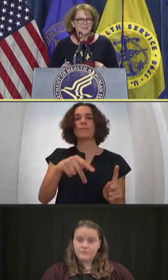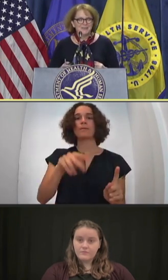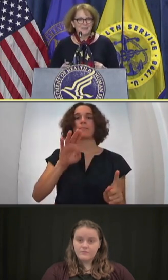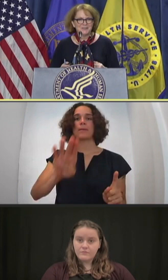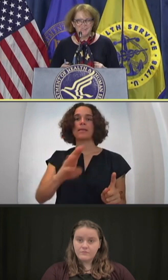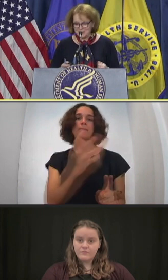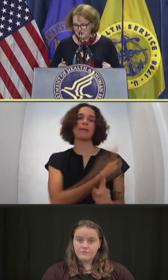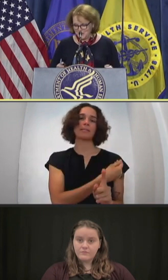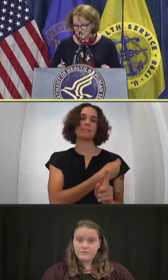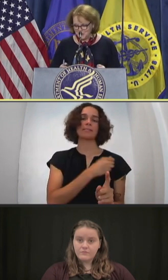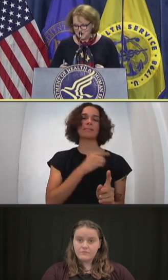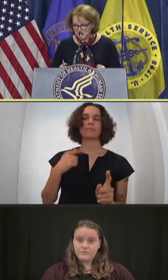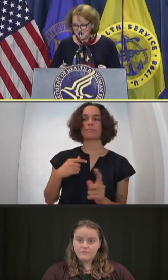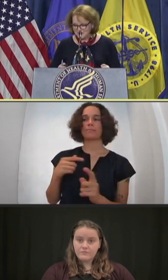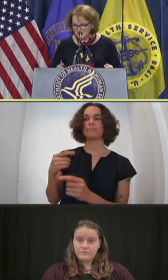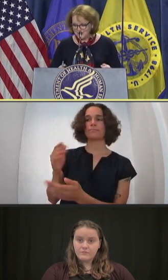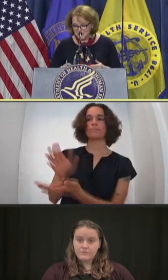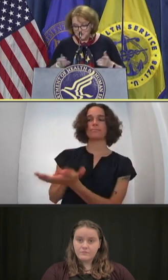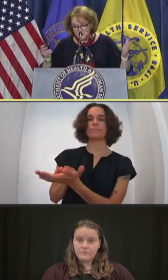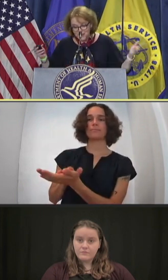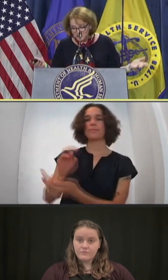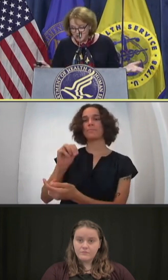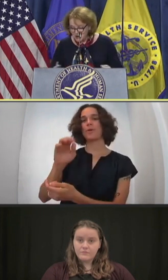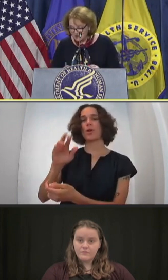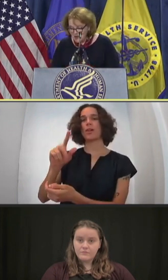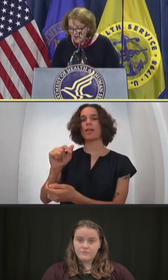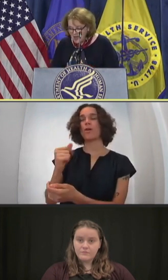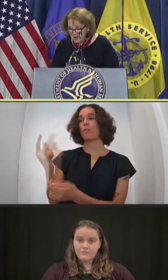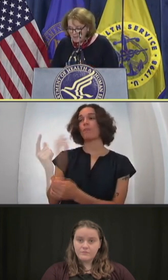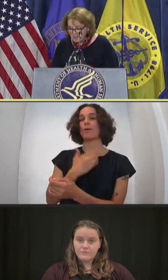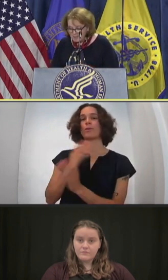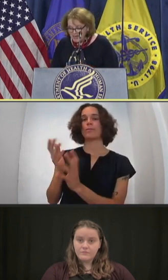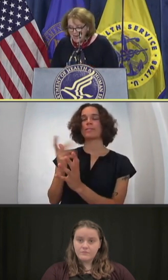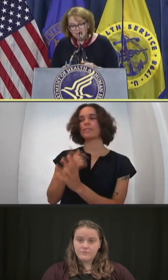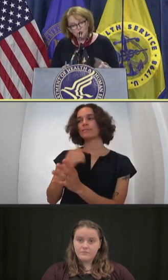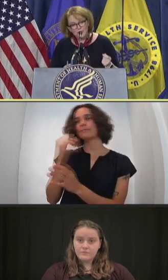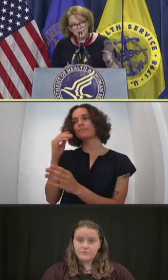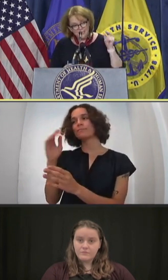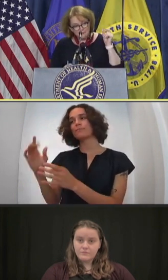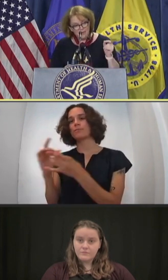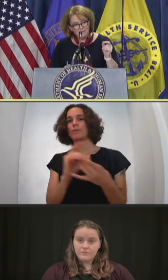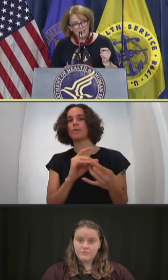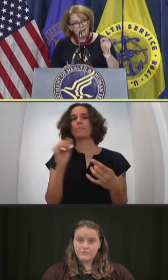yesterday, in one of our conversations, "You never know." But everyone can benefit from